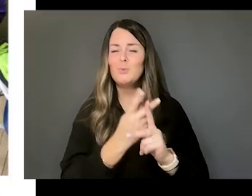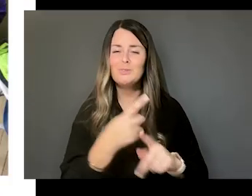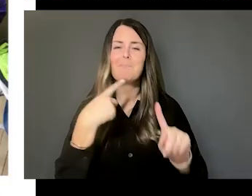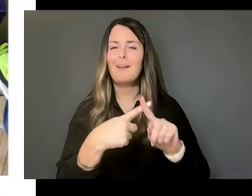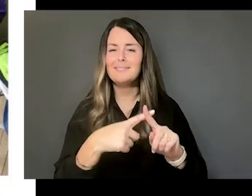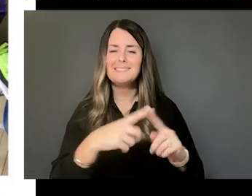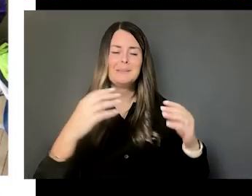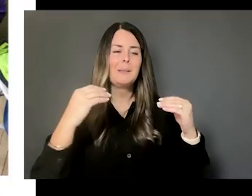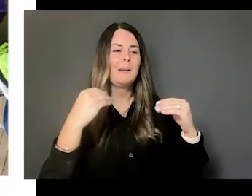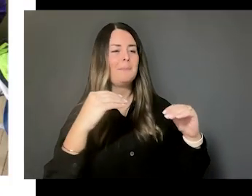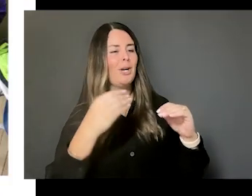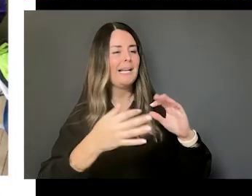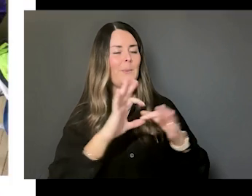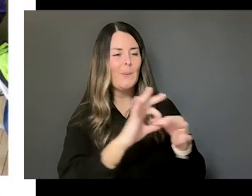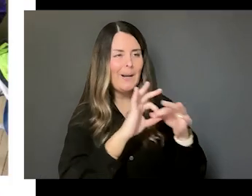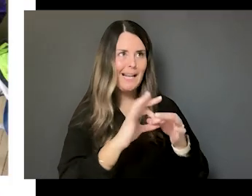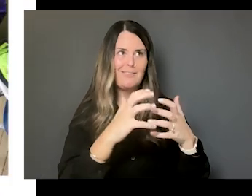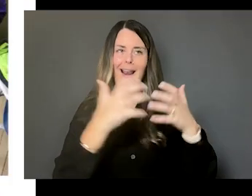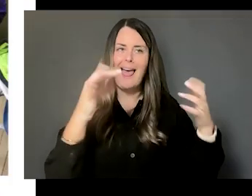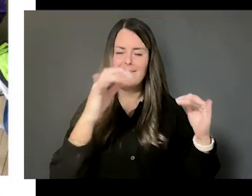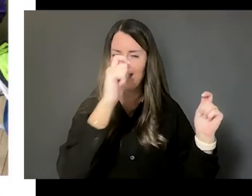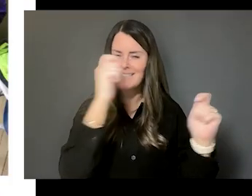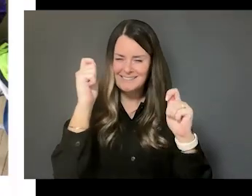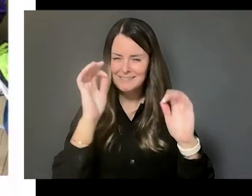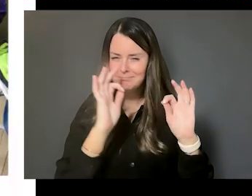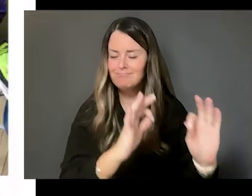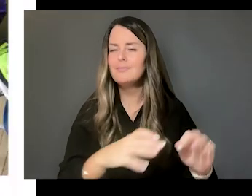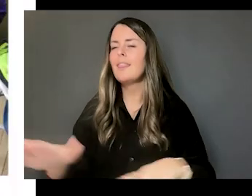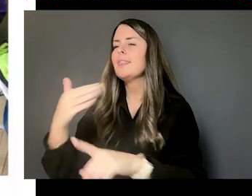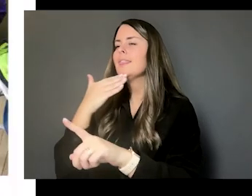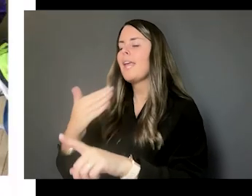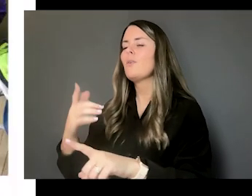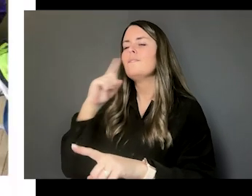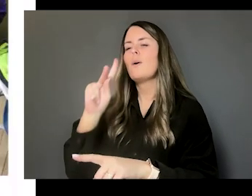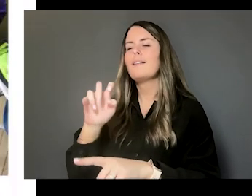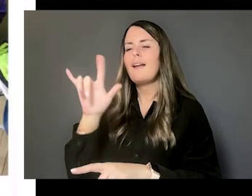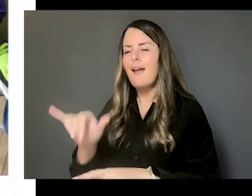Lots of hats. And we want to thank our editorial team, led by Keli, and the Brand and Comms Department,